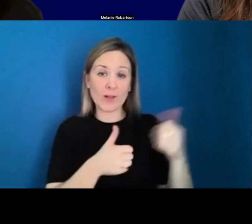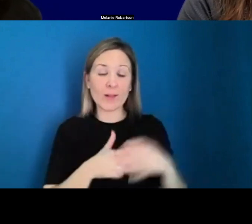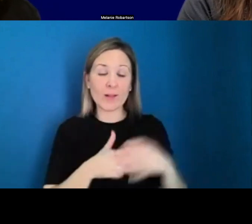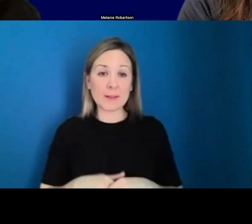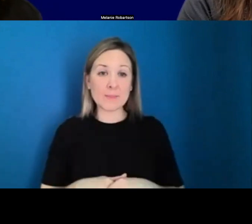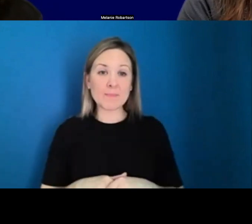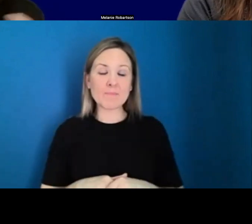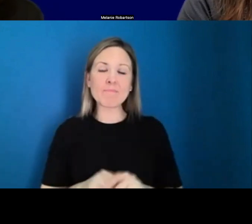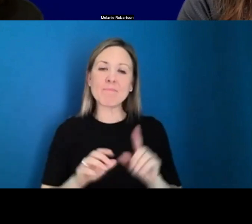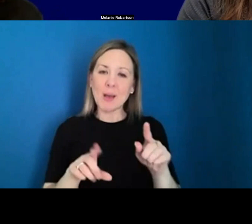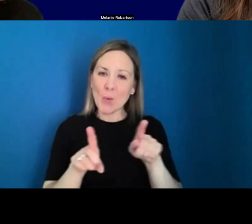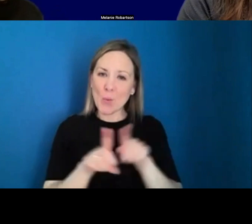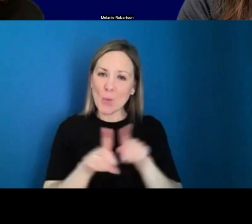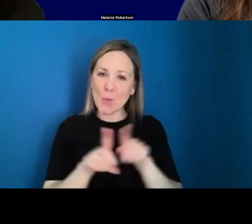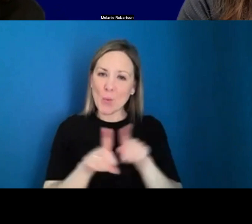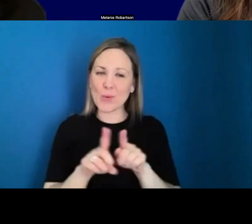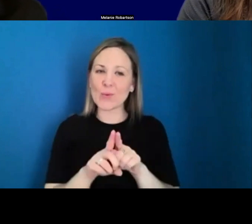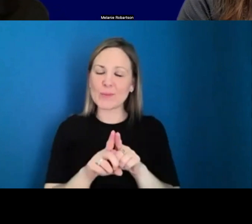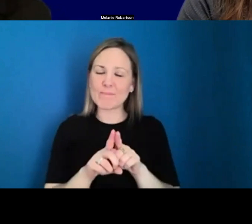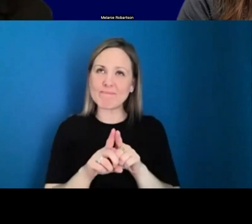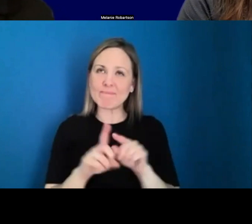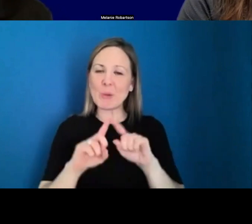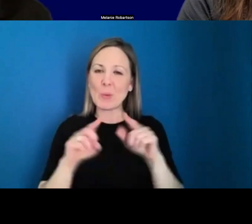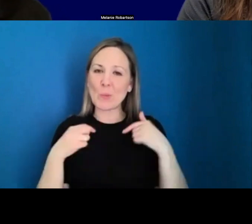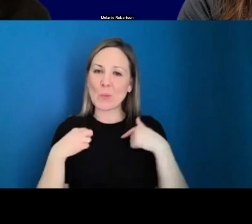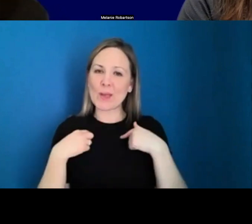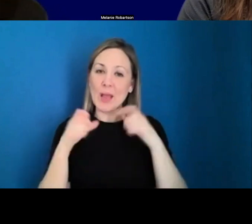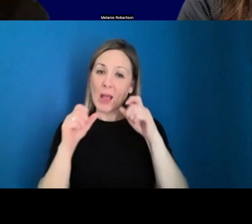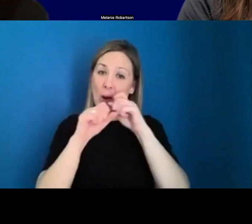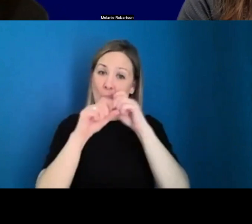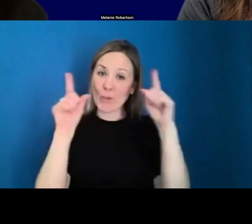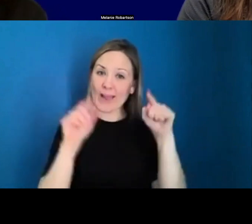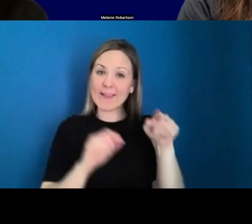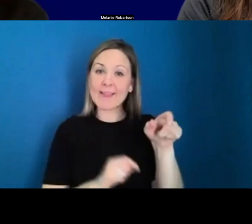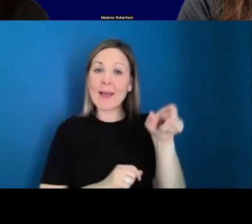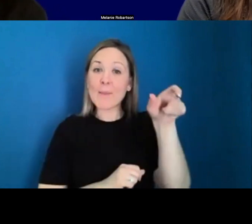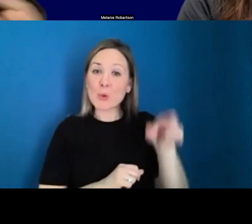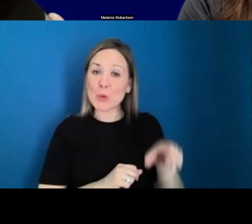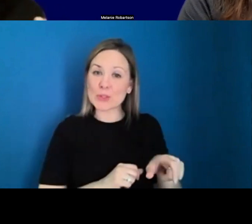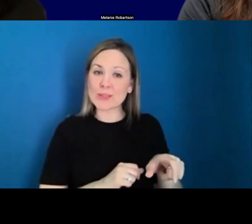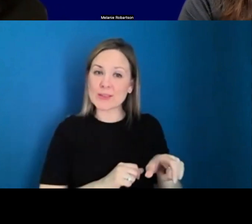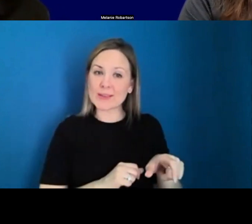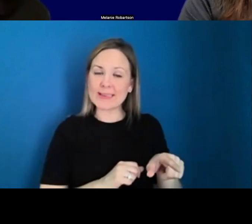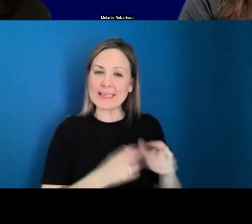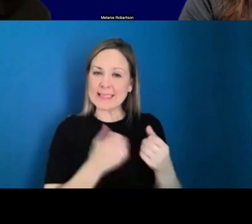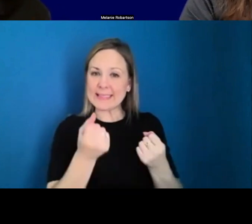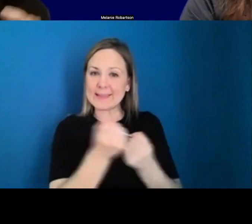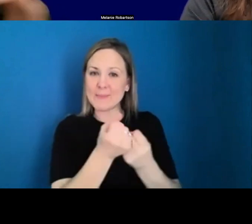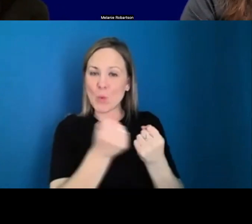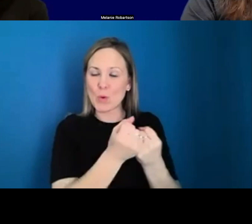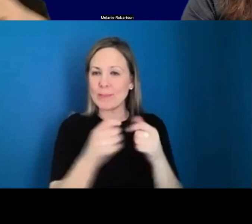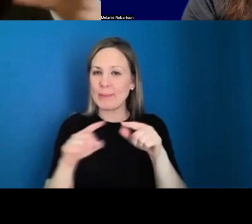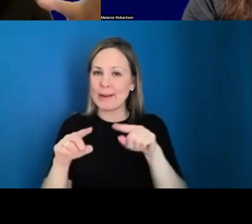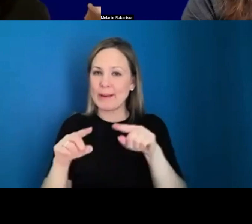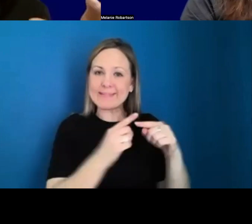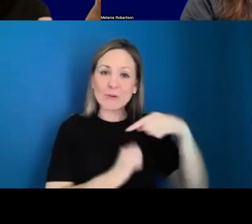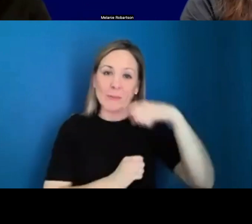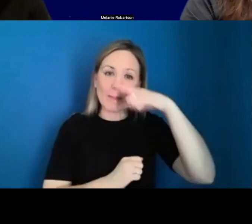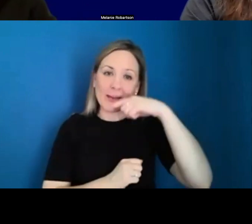aware that often an individual supported by many people, so whether it's in a professional sense